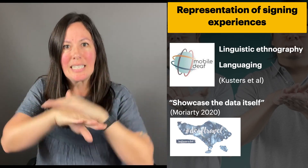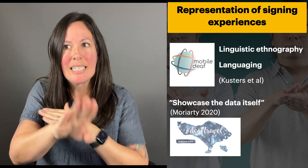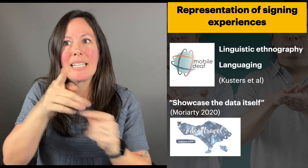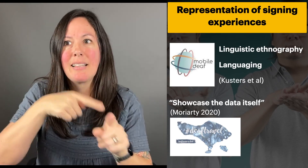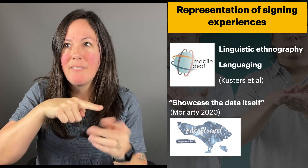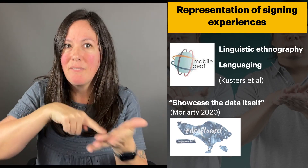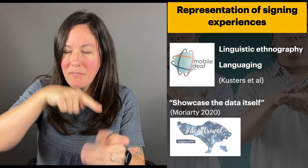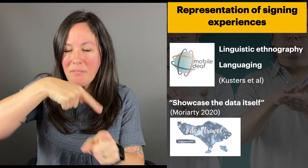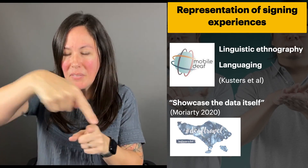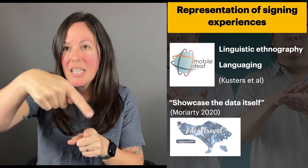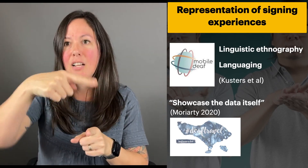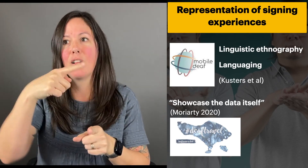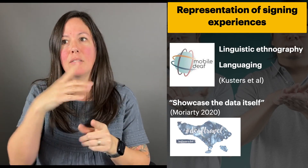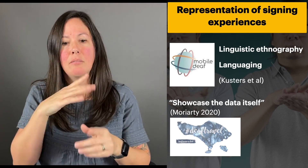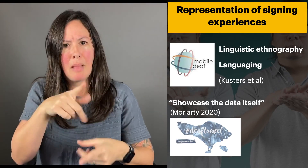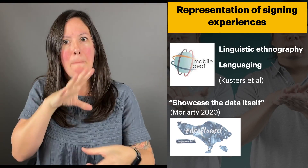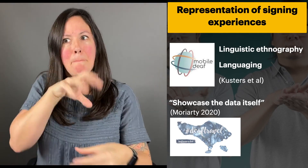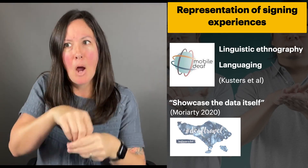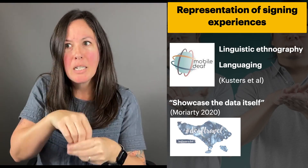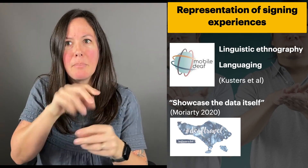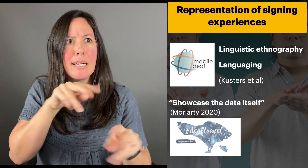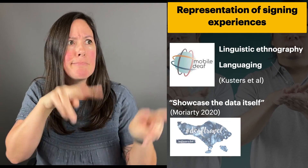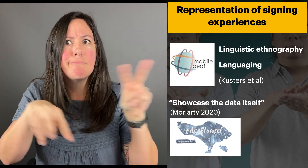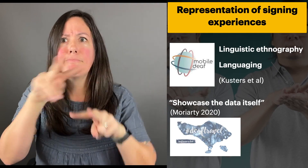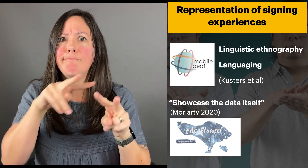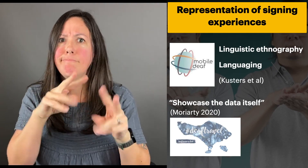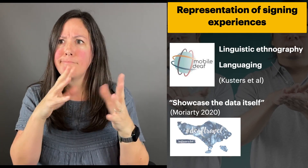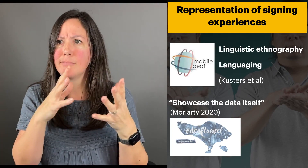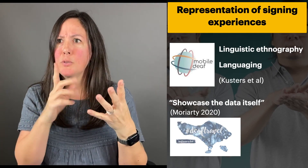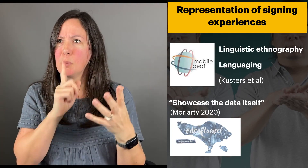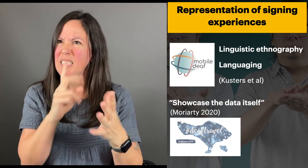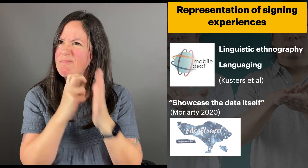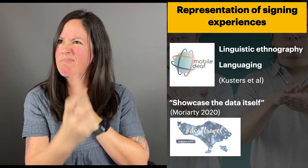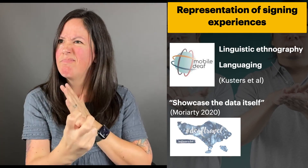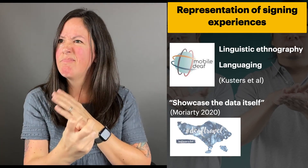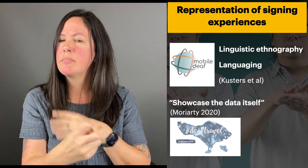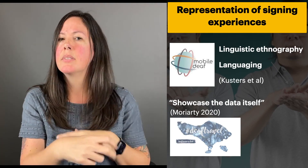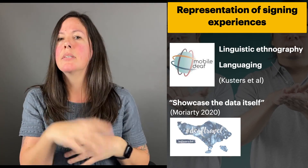now the mobile de project which is based in the